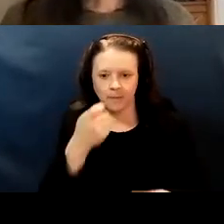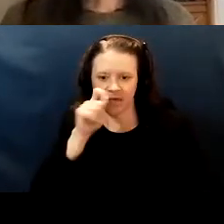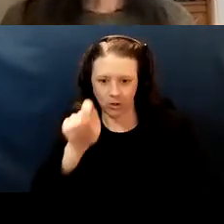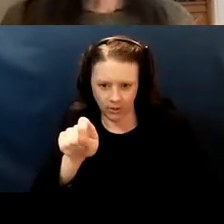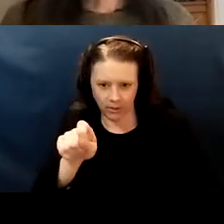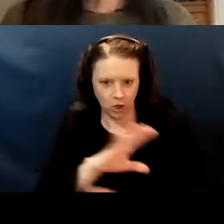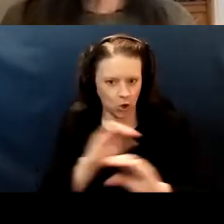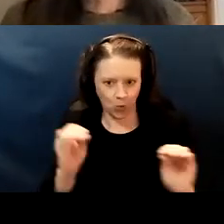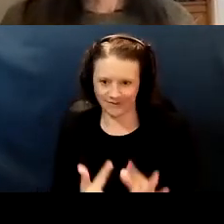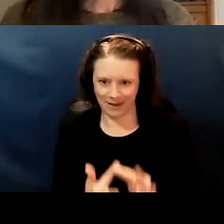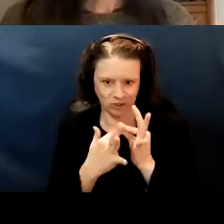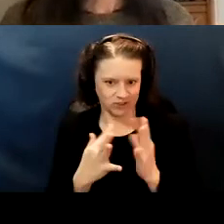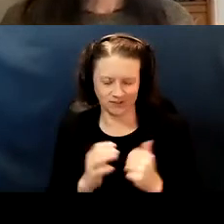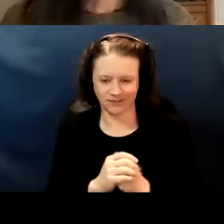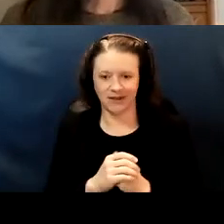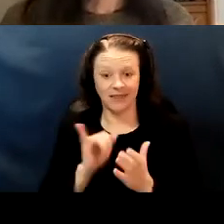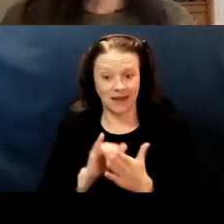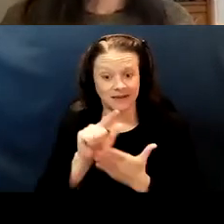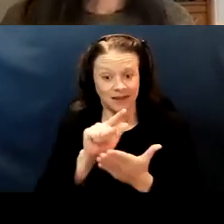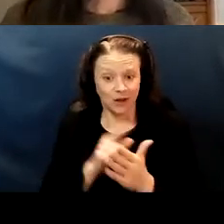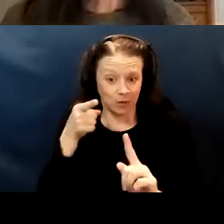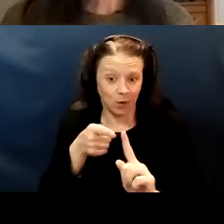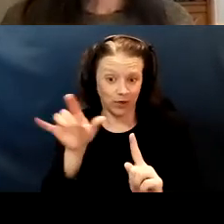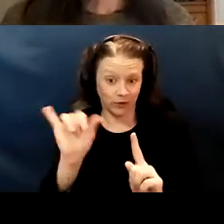And this is really a legal point as well that you should really